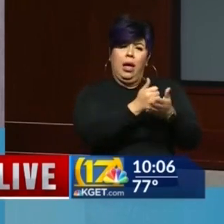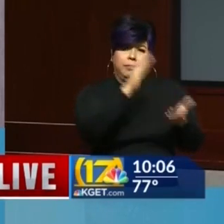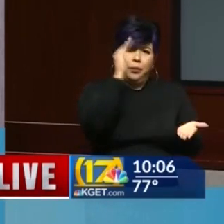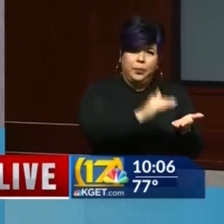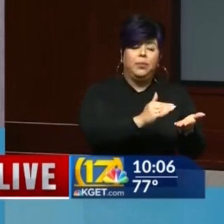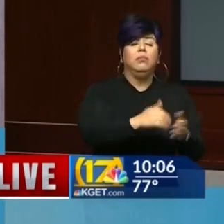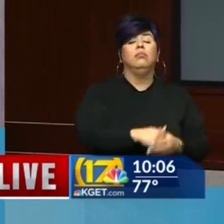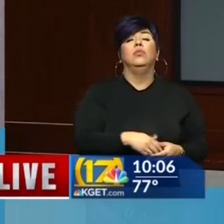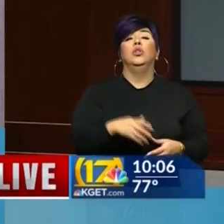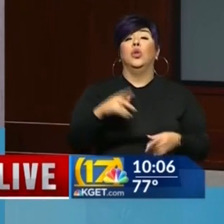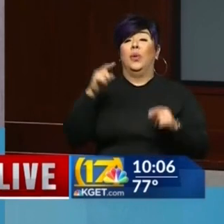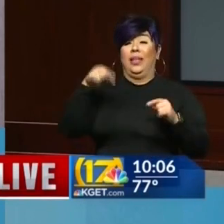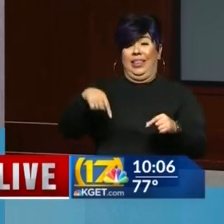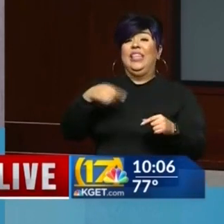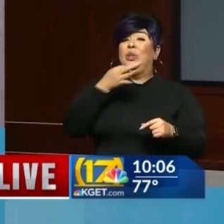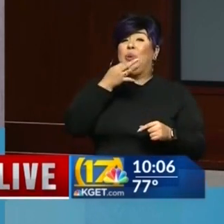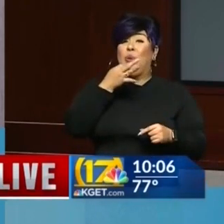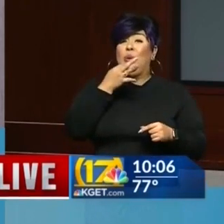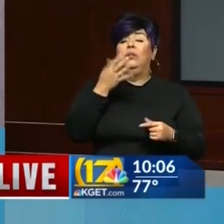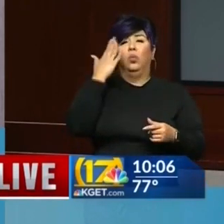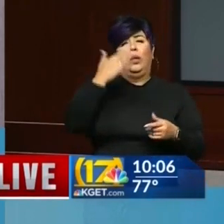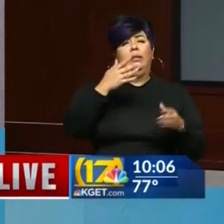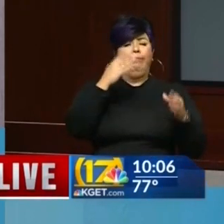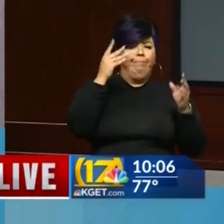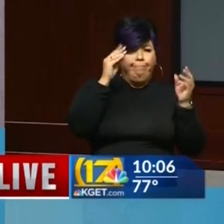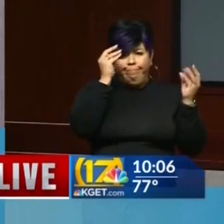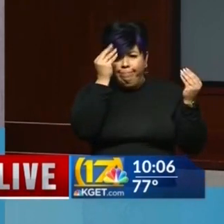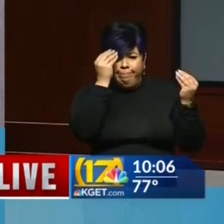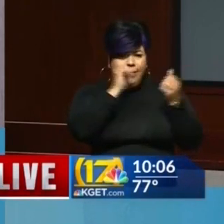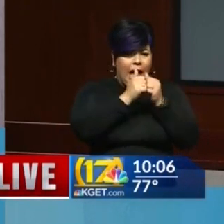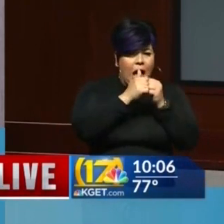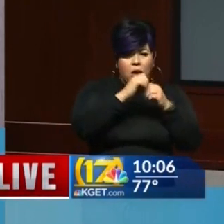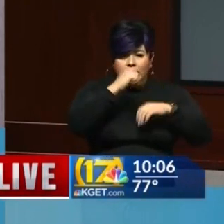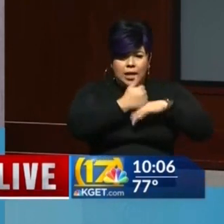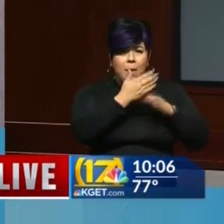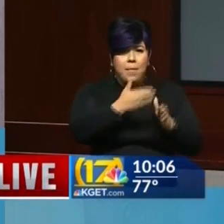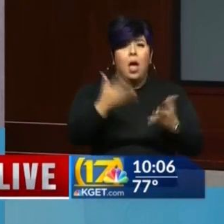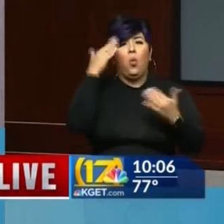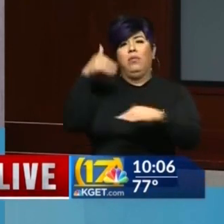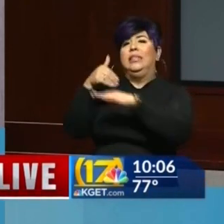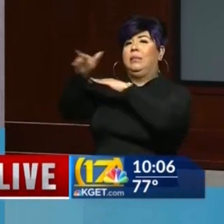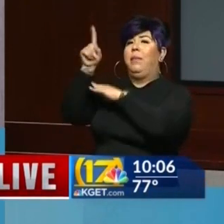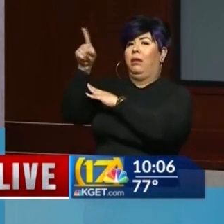TRANSMISSION IN THESE AREAS. THIS MEASURE GOES INTO EFFECT OCTOBER 6, 2020, AND YOU ARE